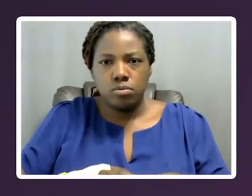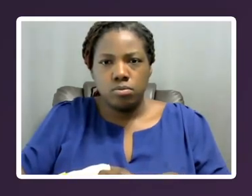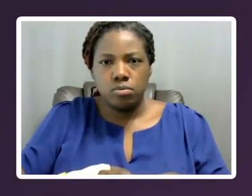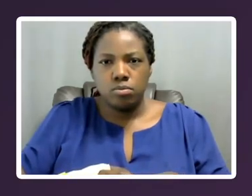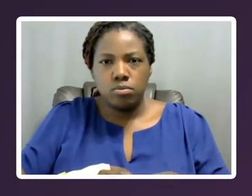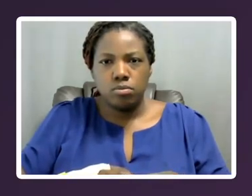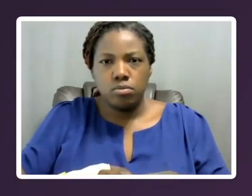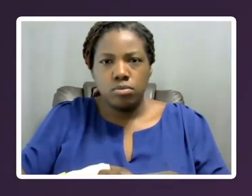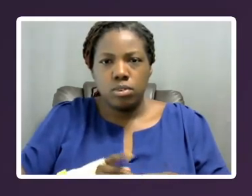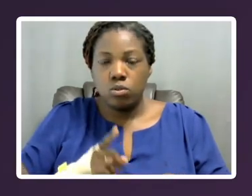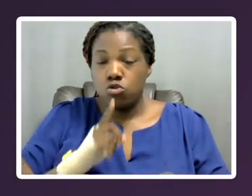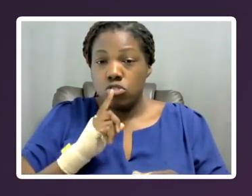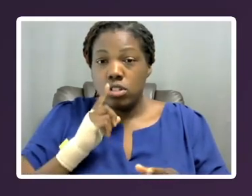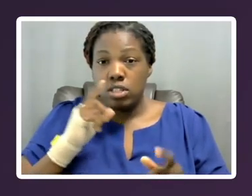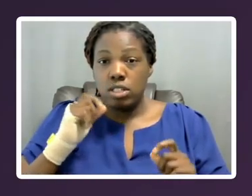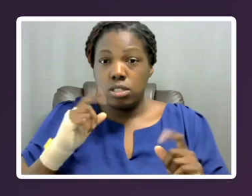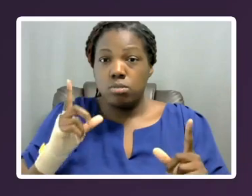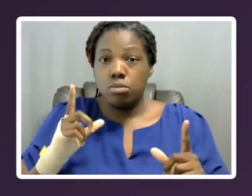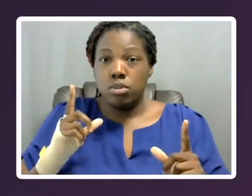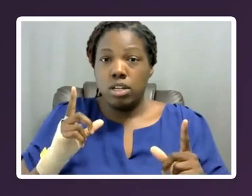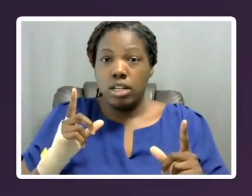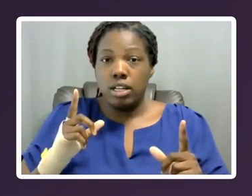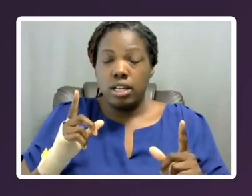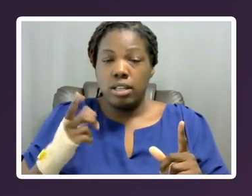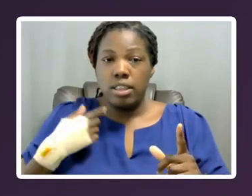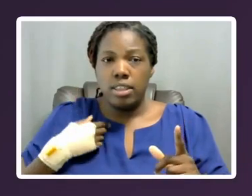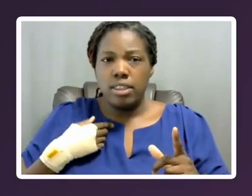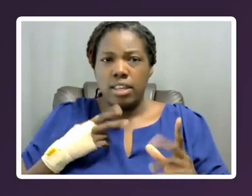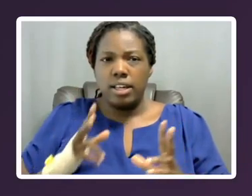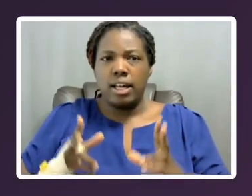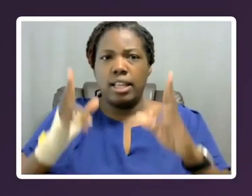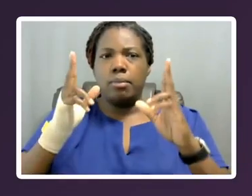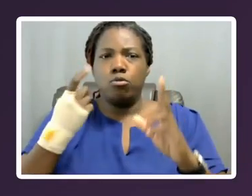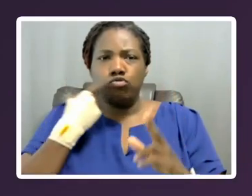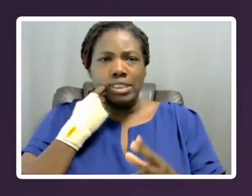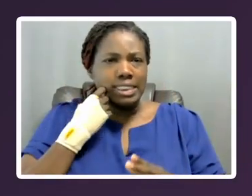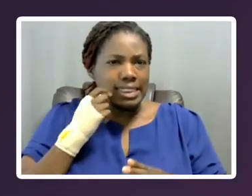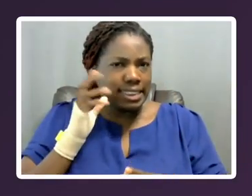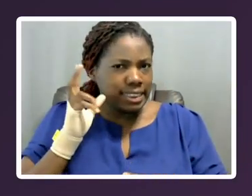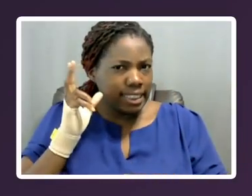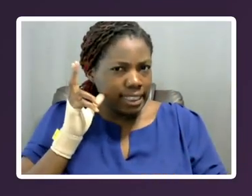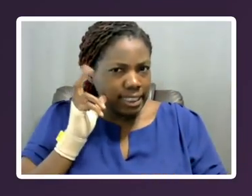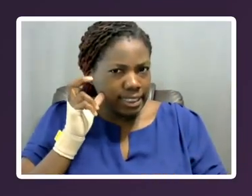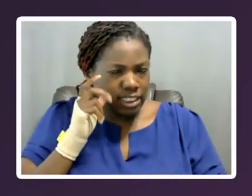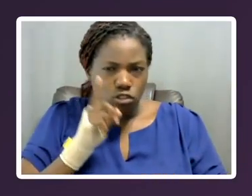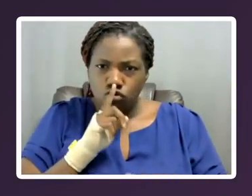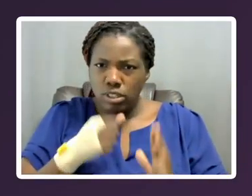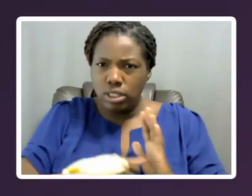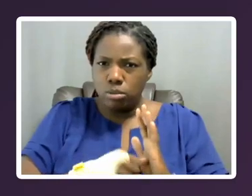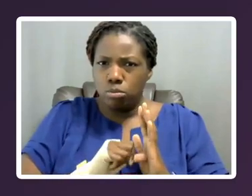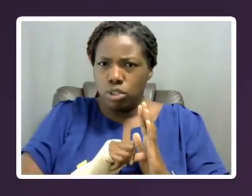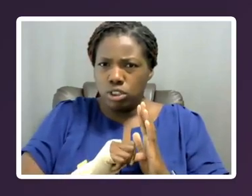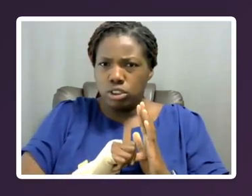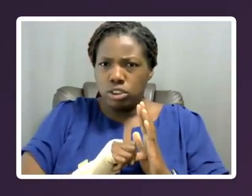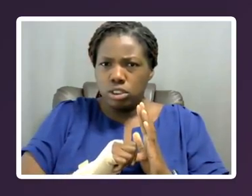by the clip that we listened to. And I was just impressed I think, or eye opening, that she was